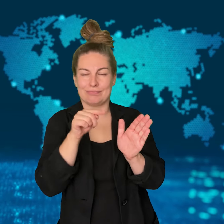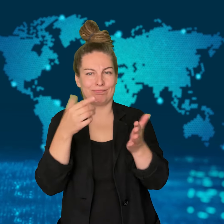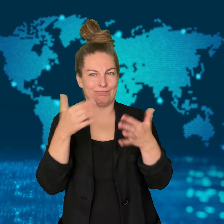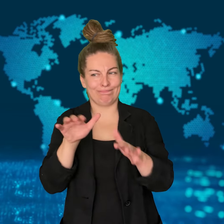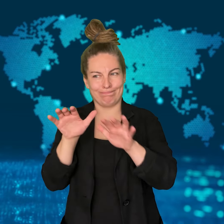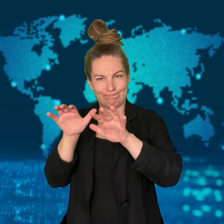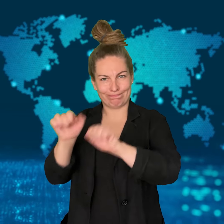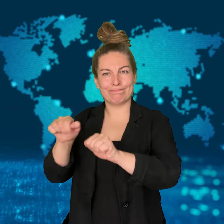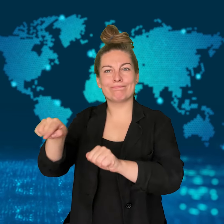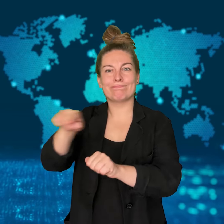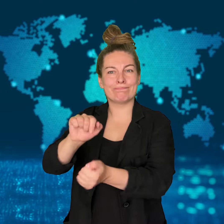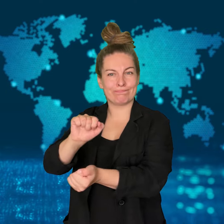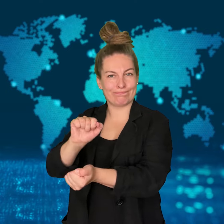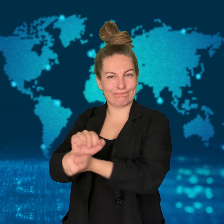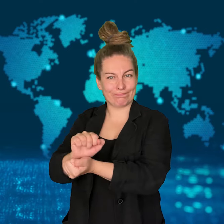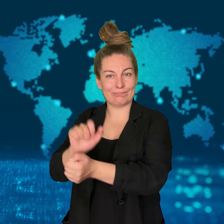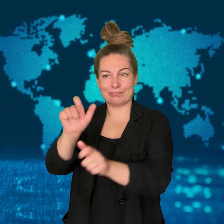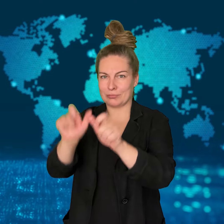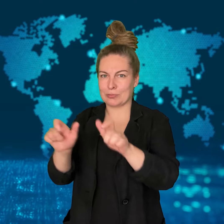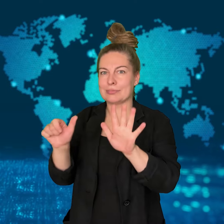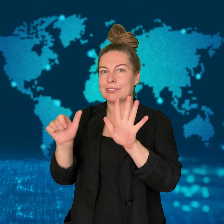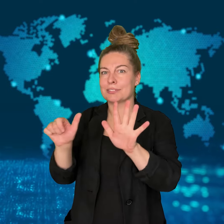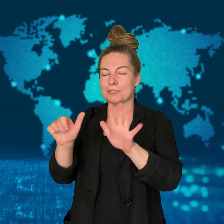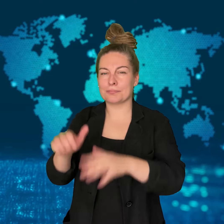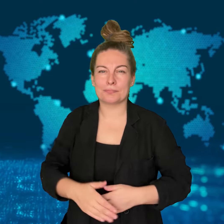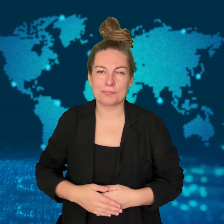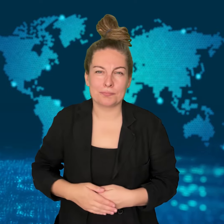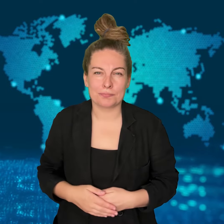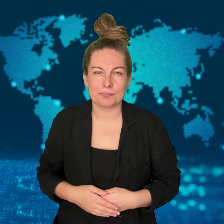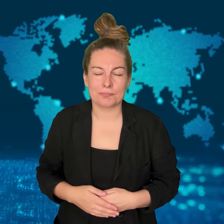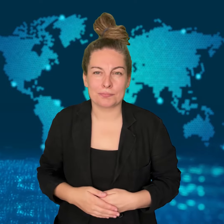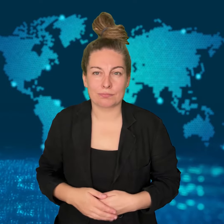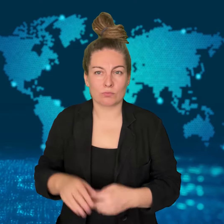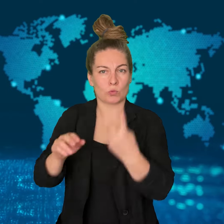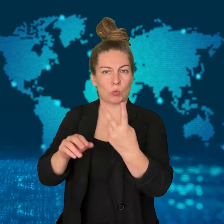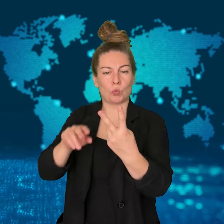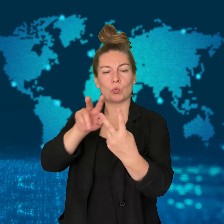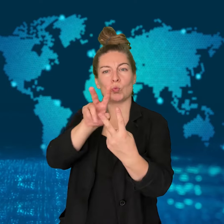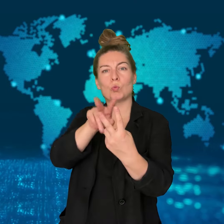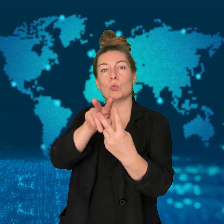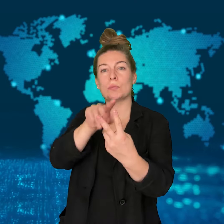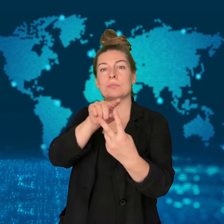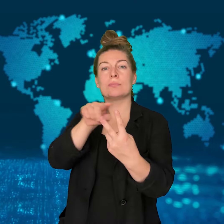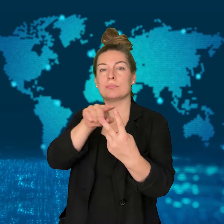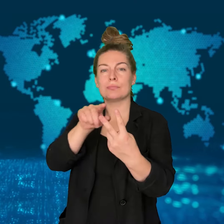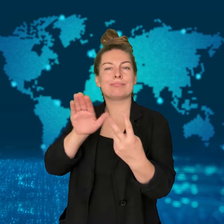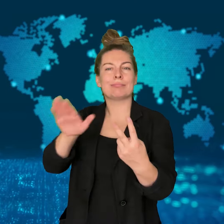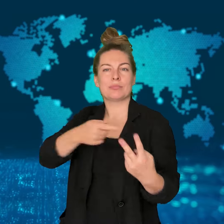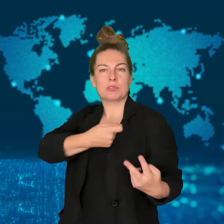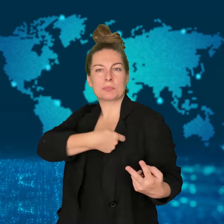the country's newly elected NicolÃ¡s Maduro.